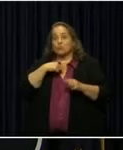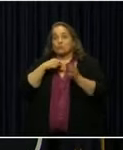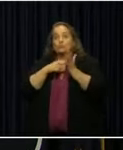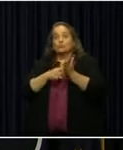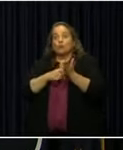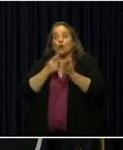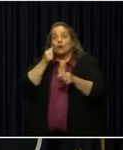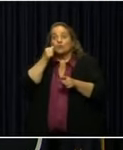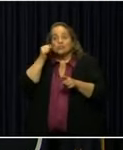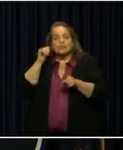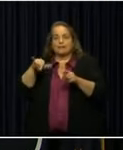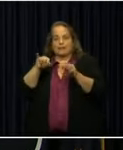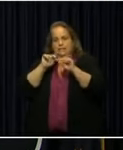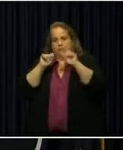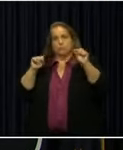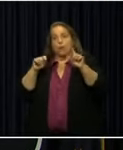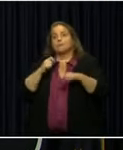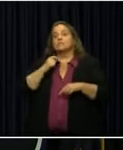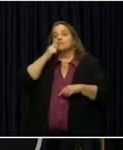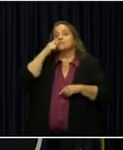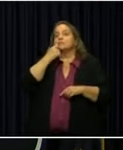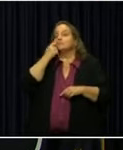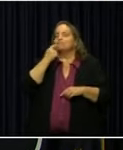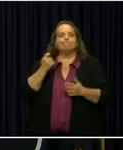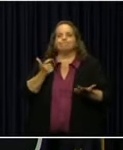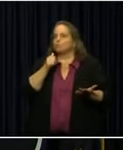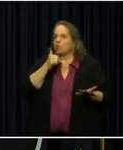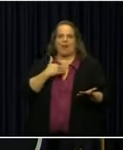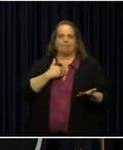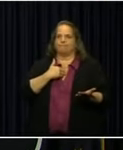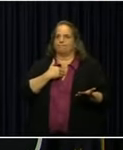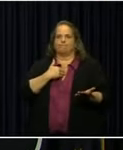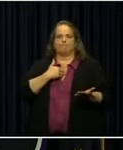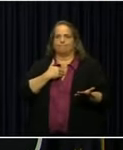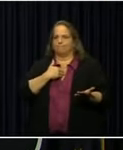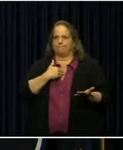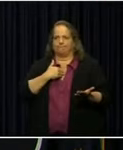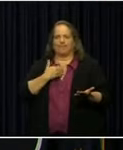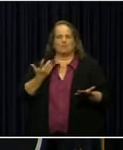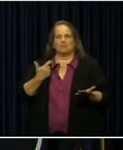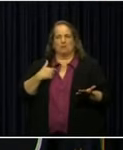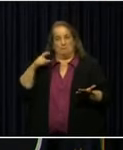SOMEBODY HAS BEEN RAPIDLY TESTED, TRACING ALL THEIR